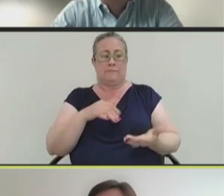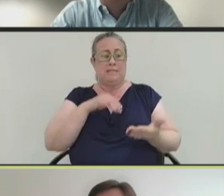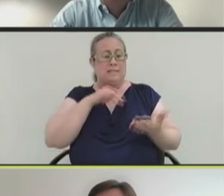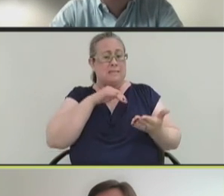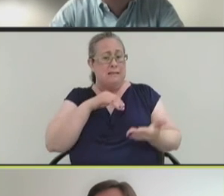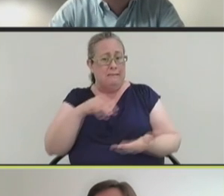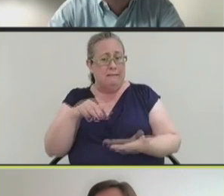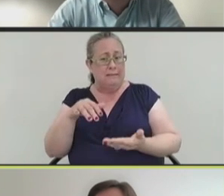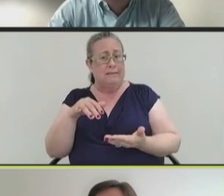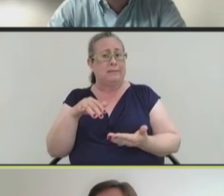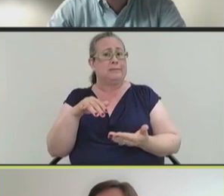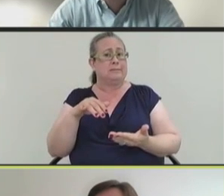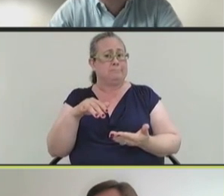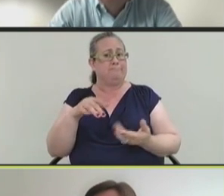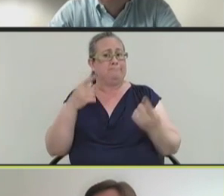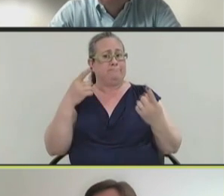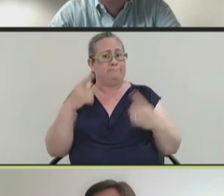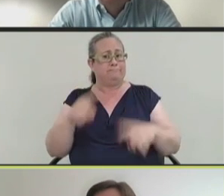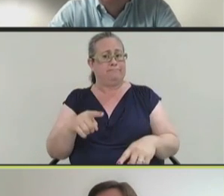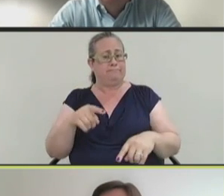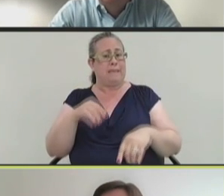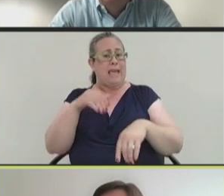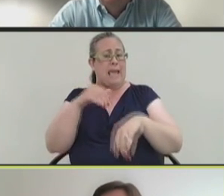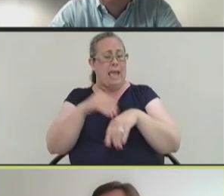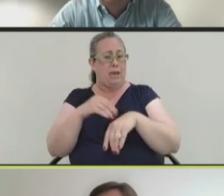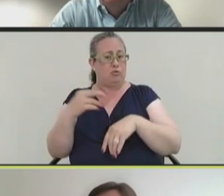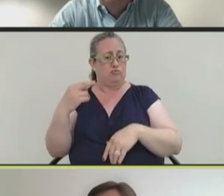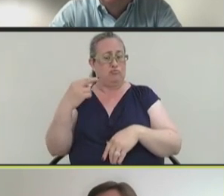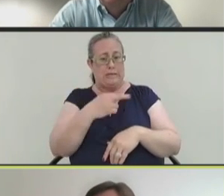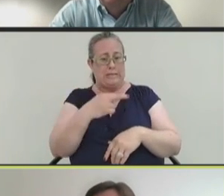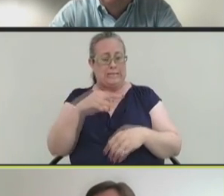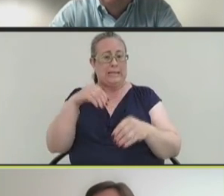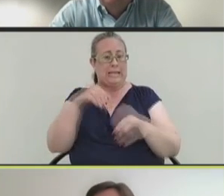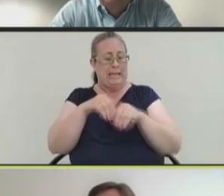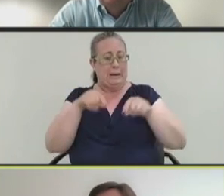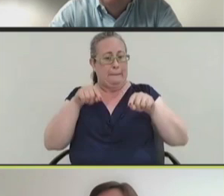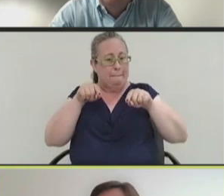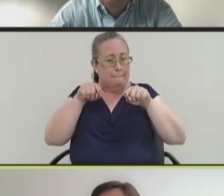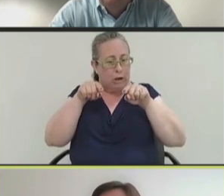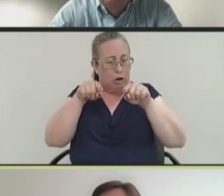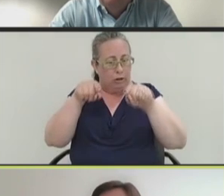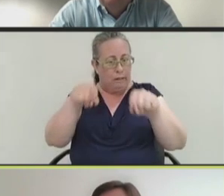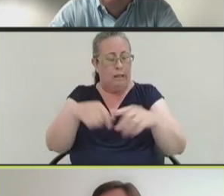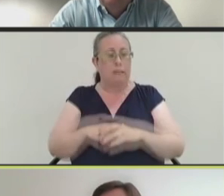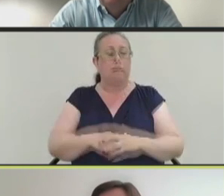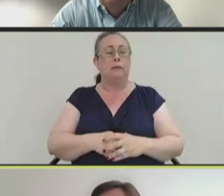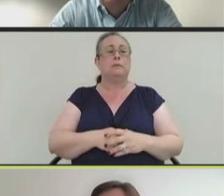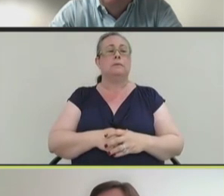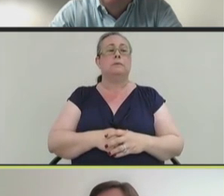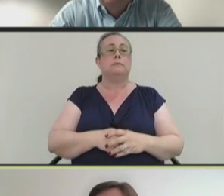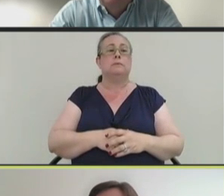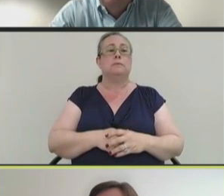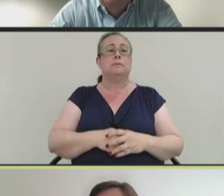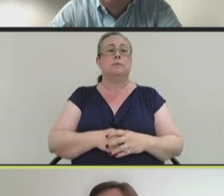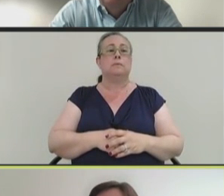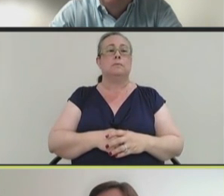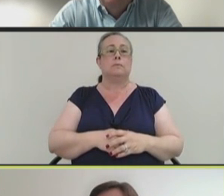were done at-risk in parallel. Whereas, as an industry, we would wait and see the